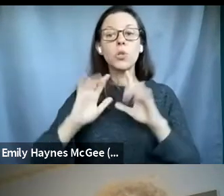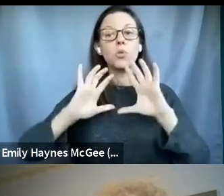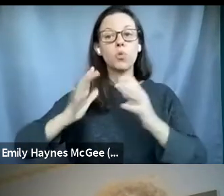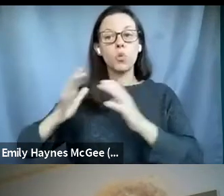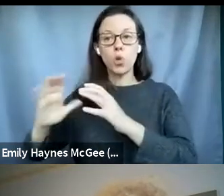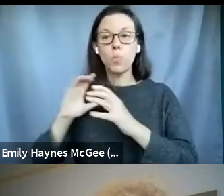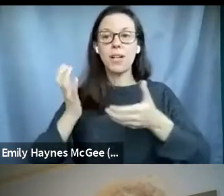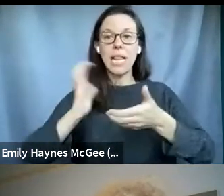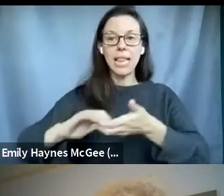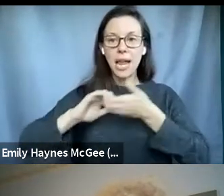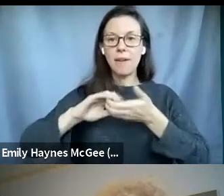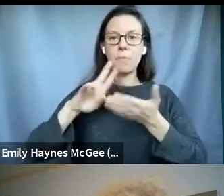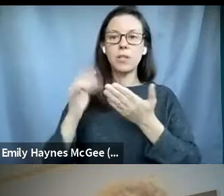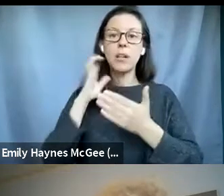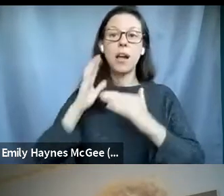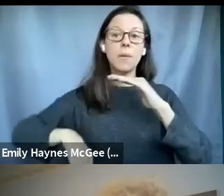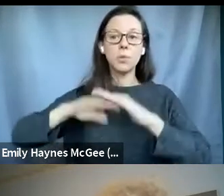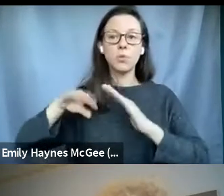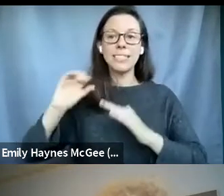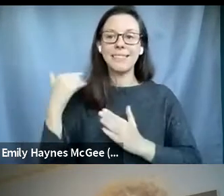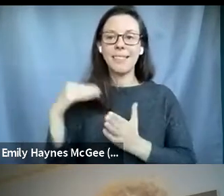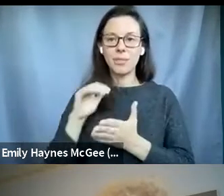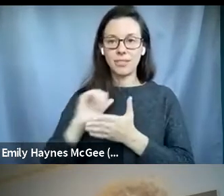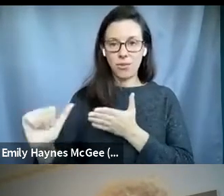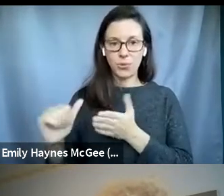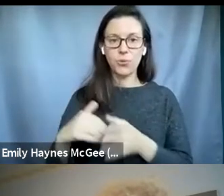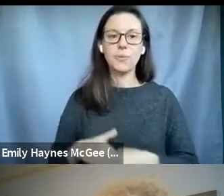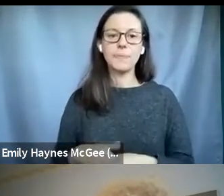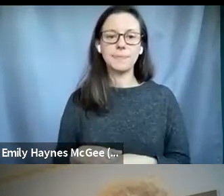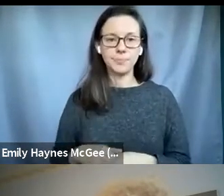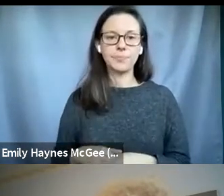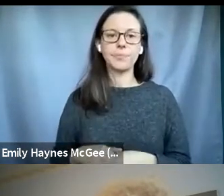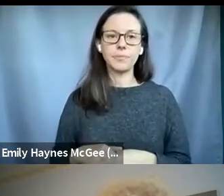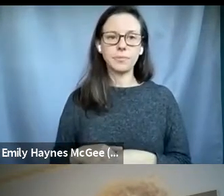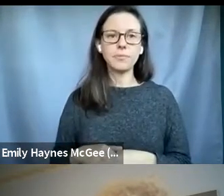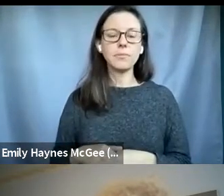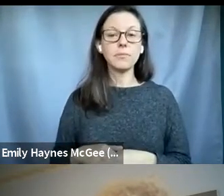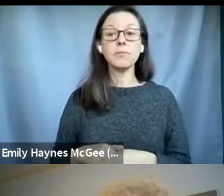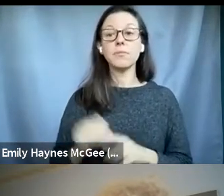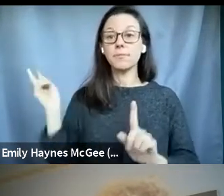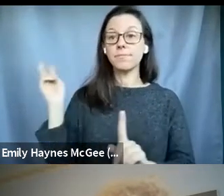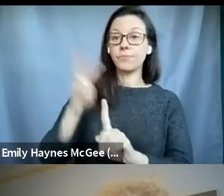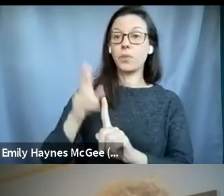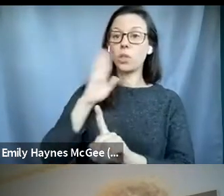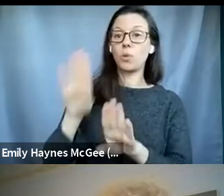for up to $10,000. The application is opening NovemberÊ30th.